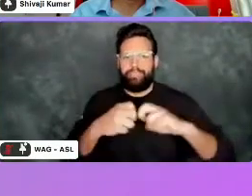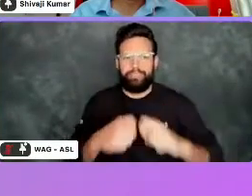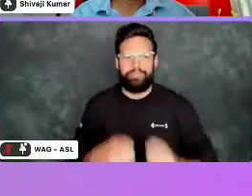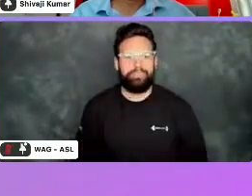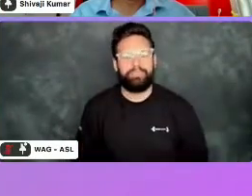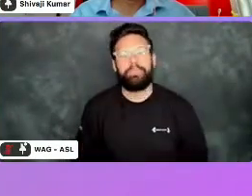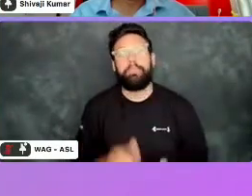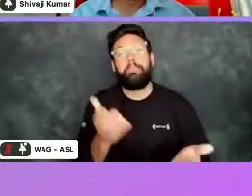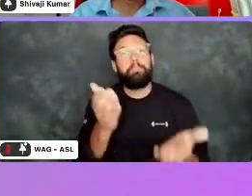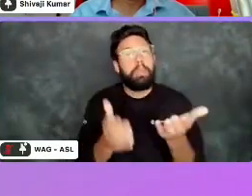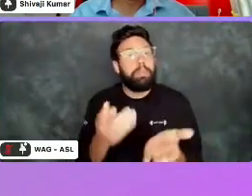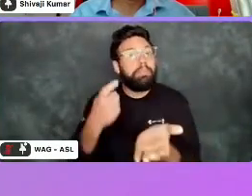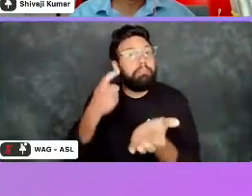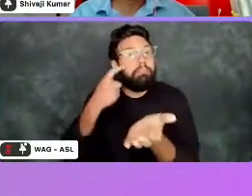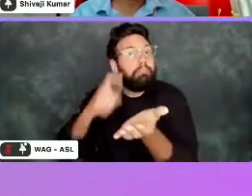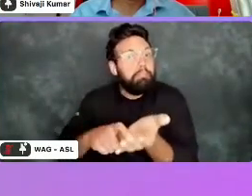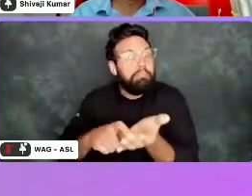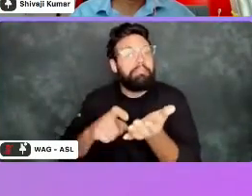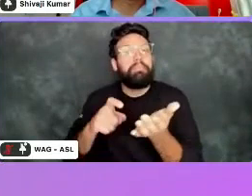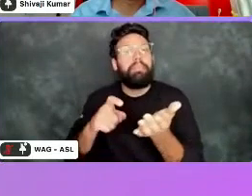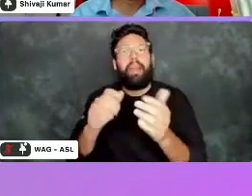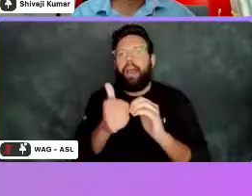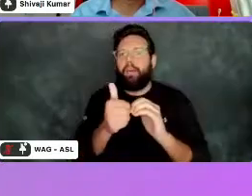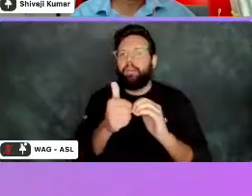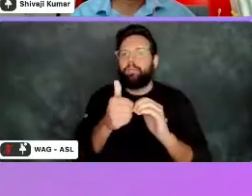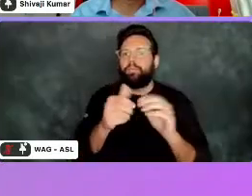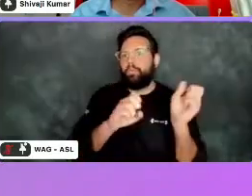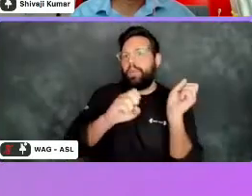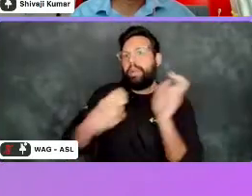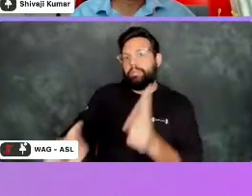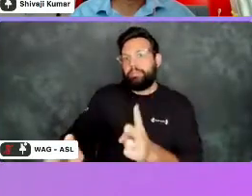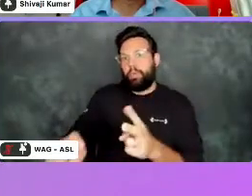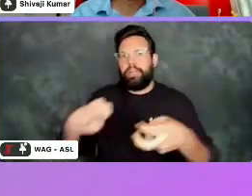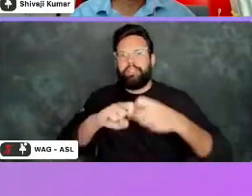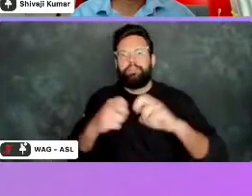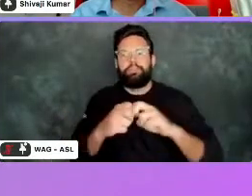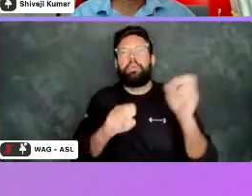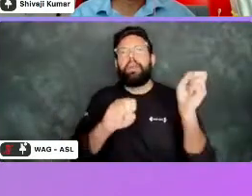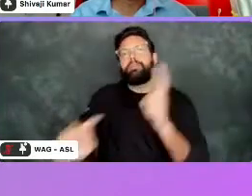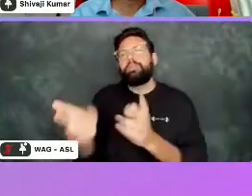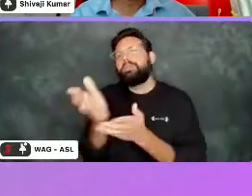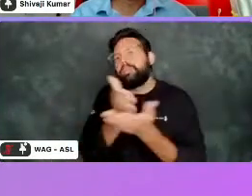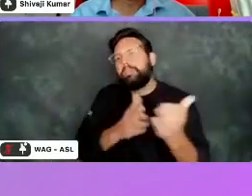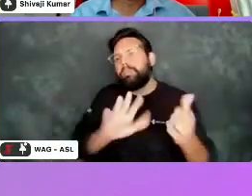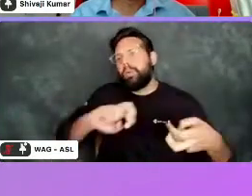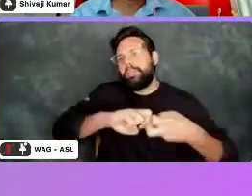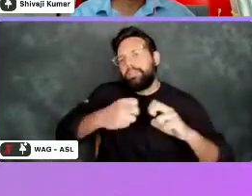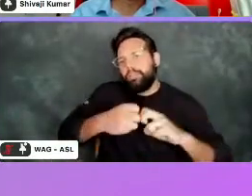either all your issues or specific subset of your issues, or even the JSON representation of your whole safe test.